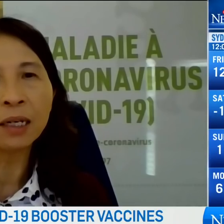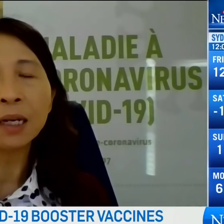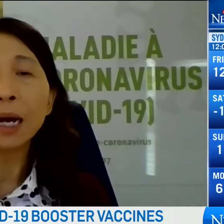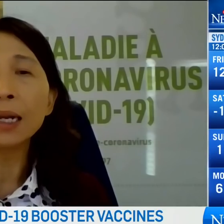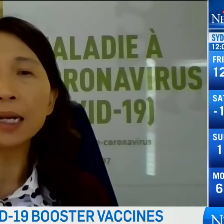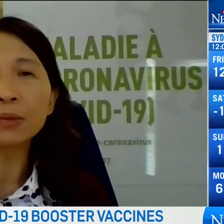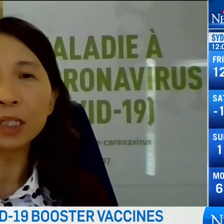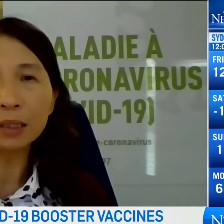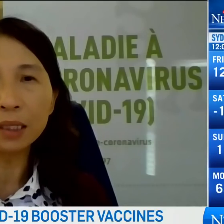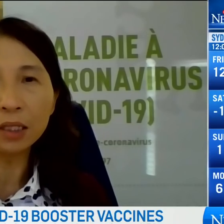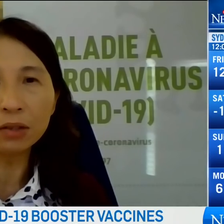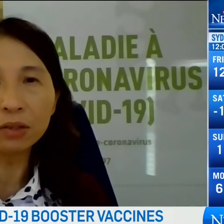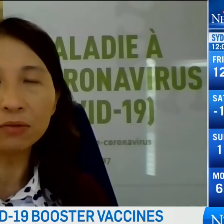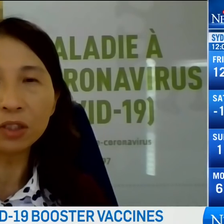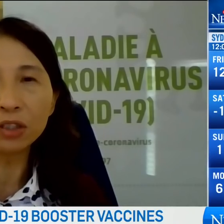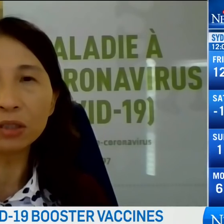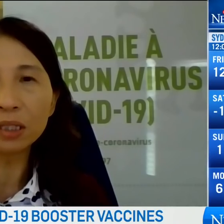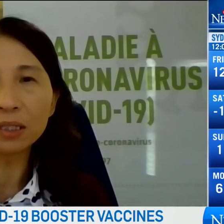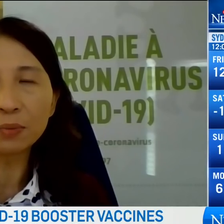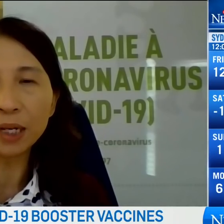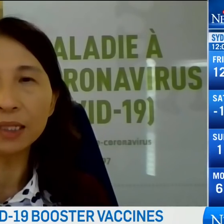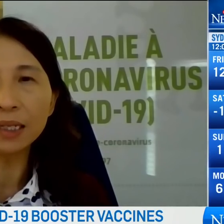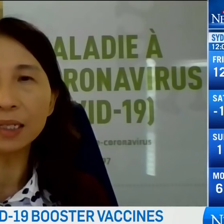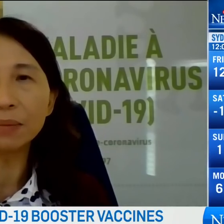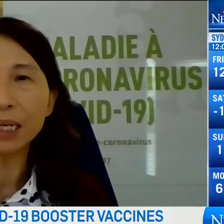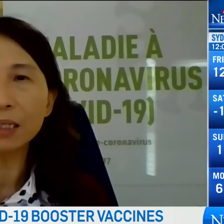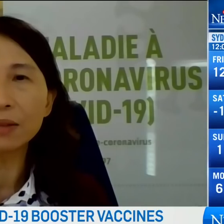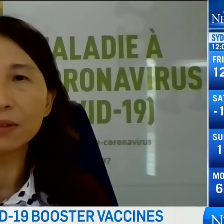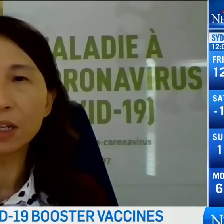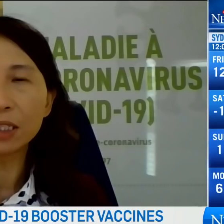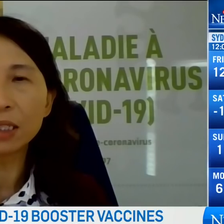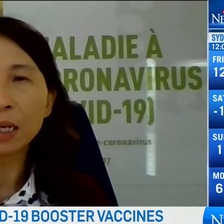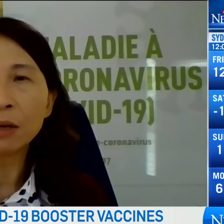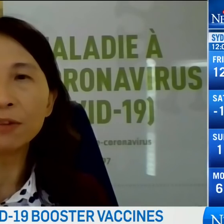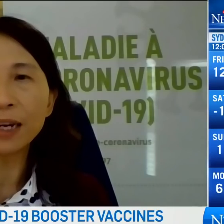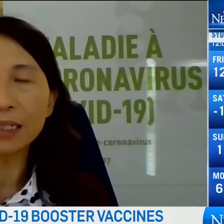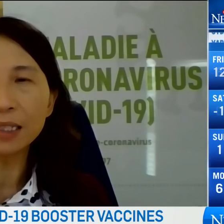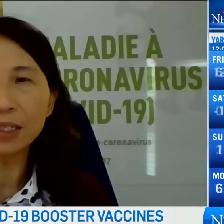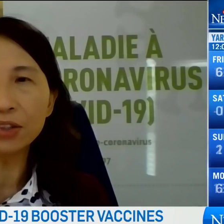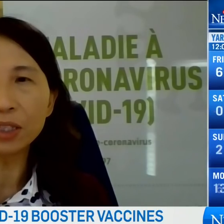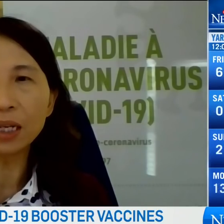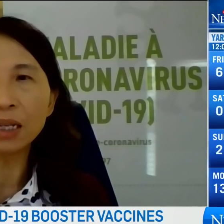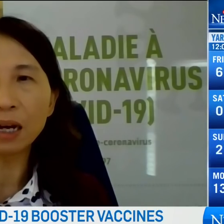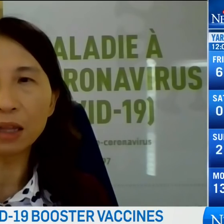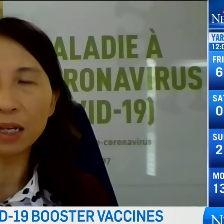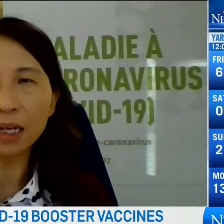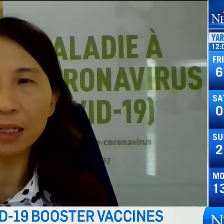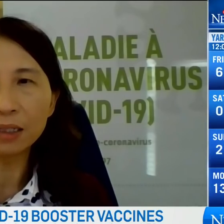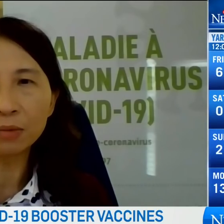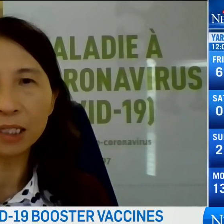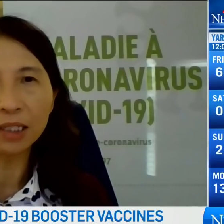CONTACTS, IS YET ANOTHER REMINDER OF HOW QUICKLY THINGS CAN SHIFT IN THIS PANDEMIC